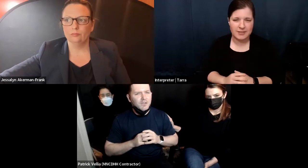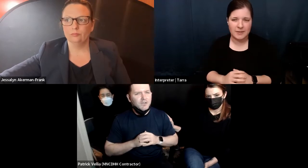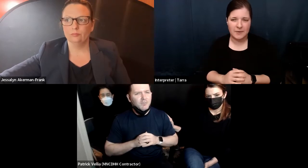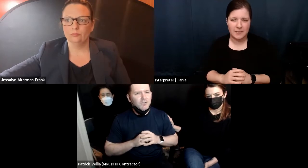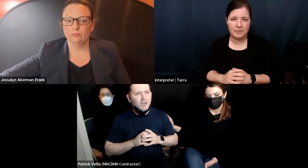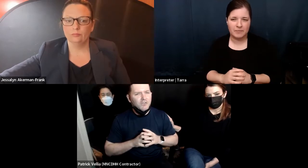When I moved here and I feel pretty safe doing it, that I even navigate the community by GPS, though that